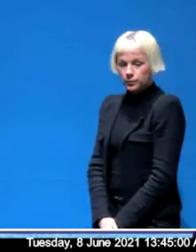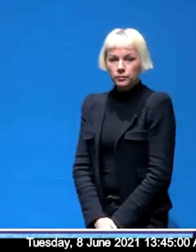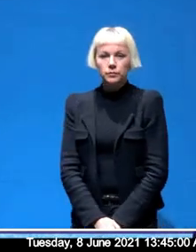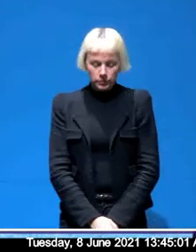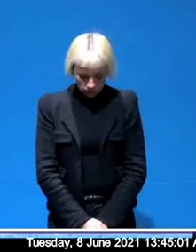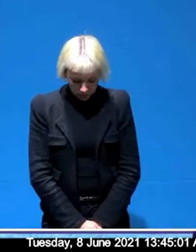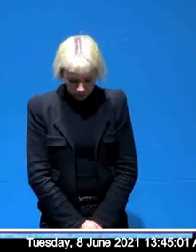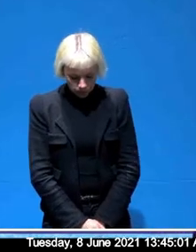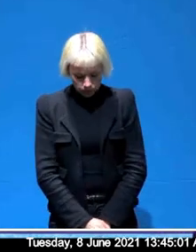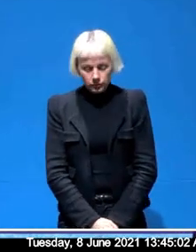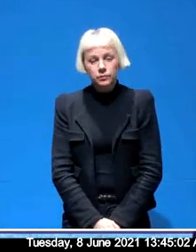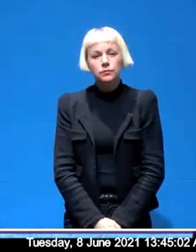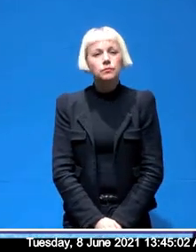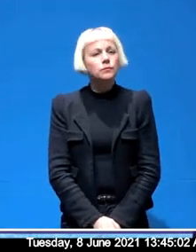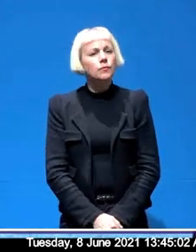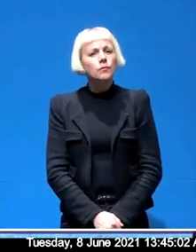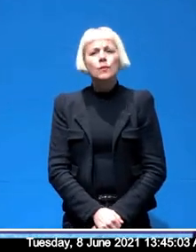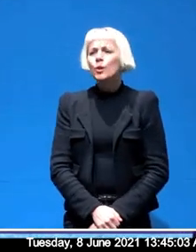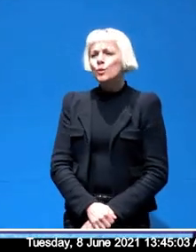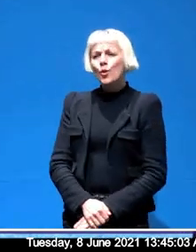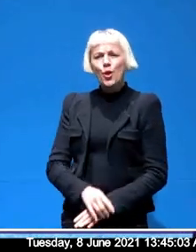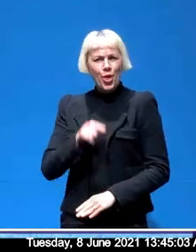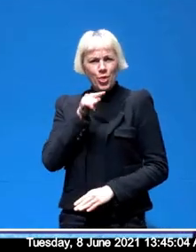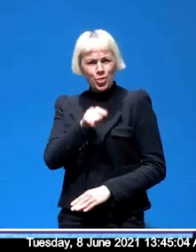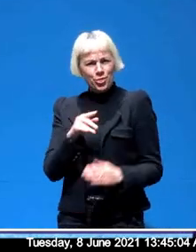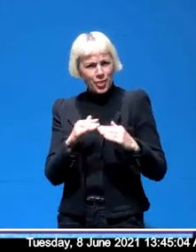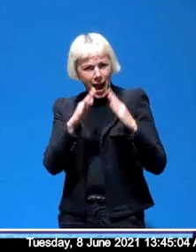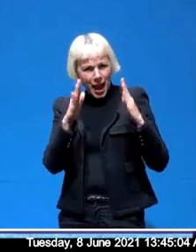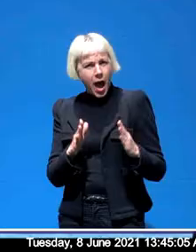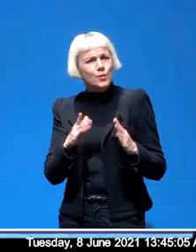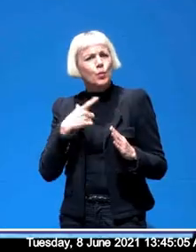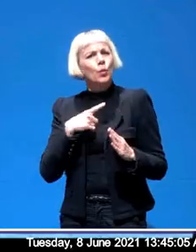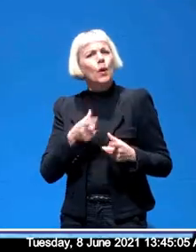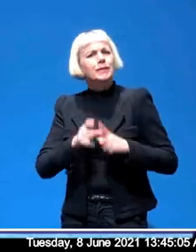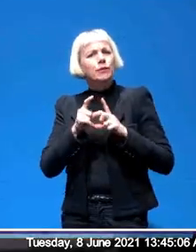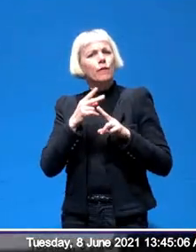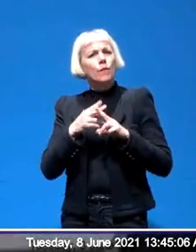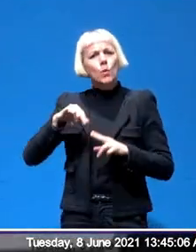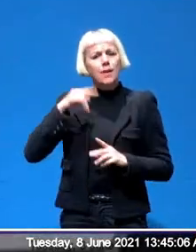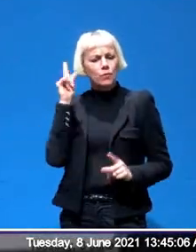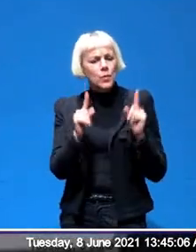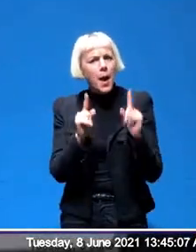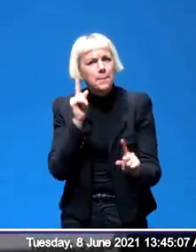What was it about that house that made it difficult to get people together for a quarterly team meeting? It was the roster.